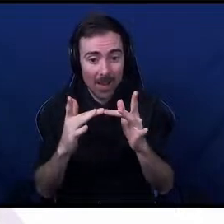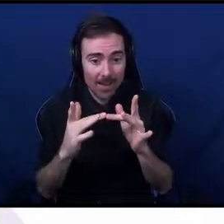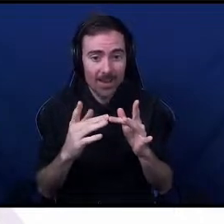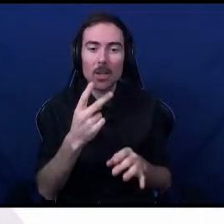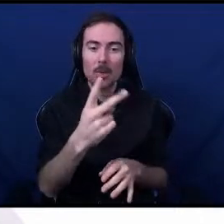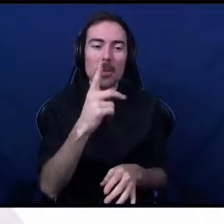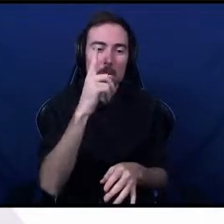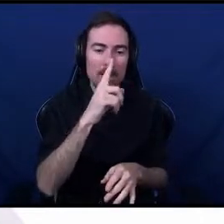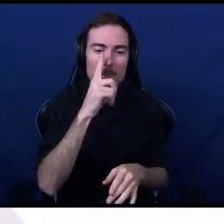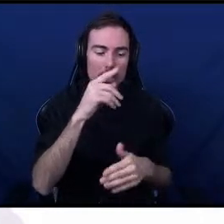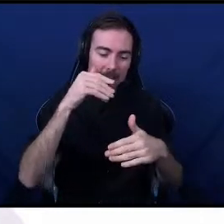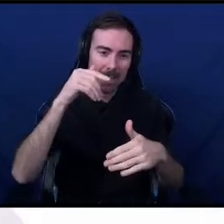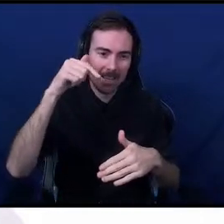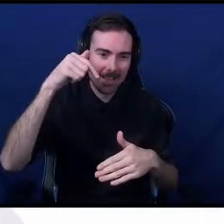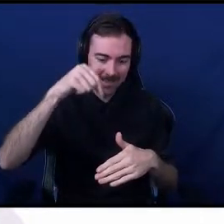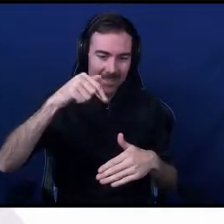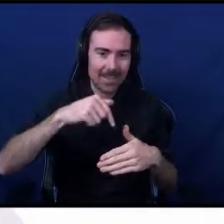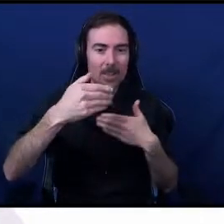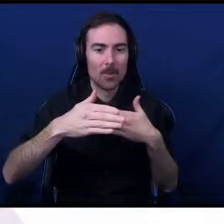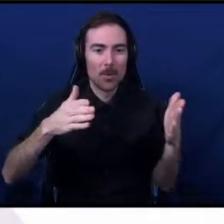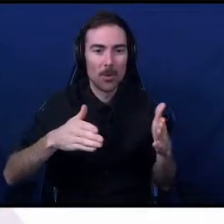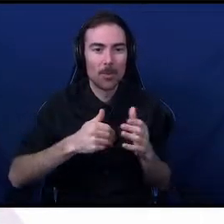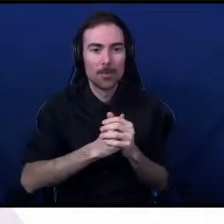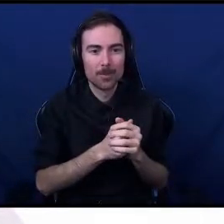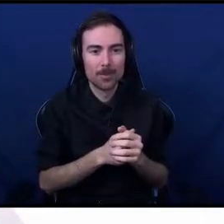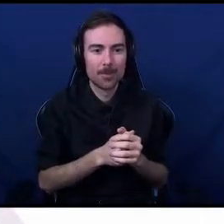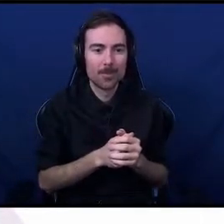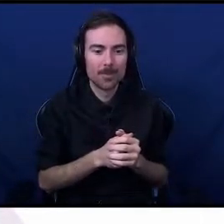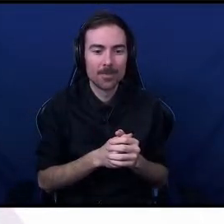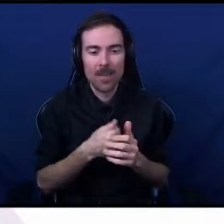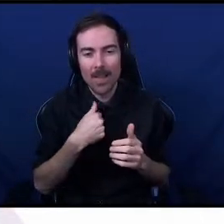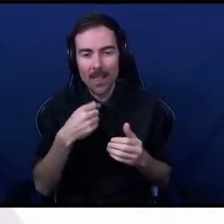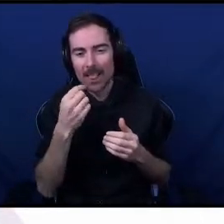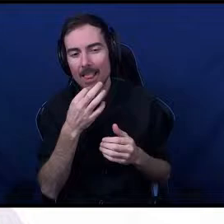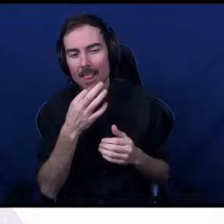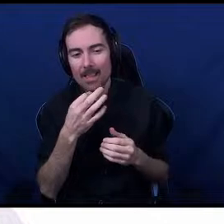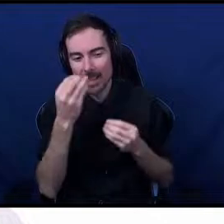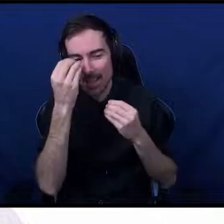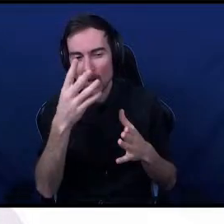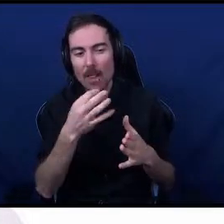little bit, but I wanted to give a little bit of a primer, to kind of get our thinking kind of happening to begin with.